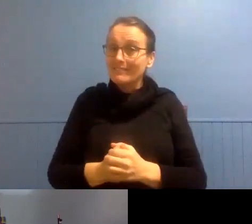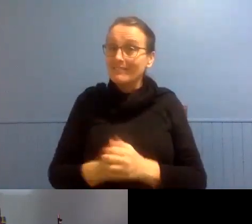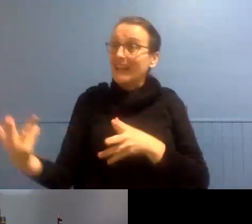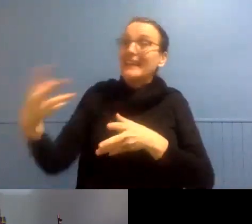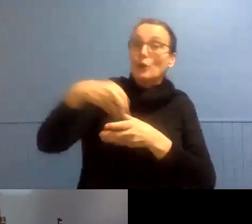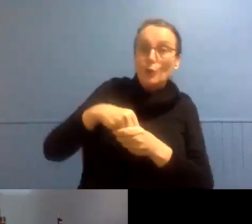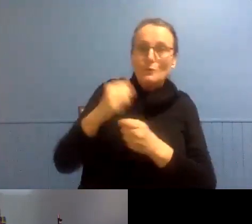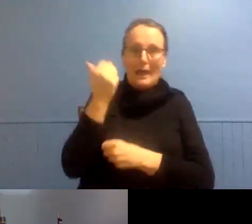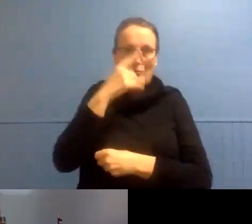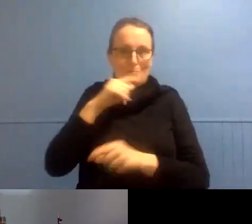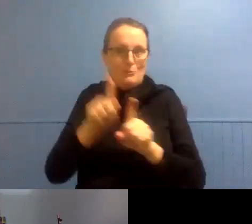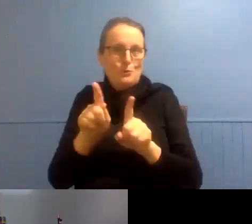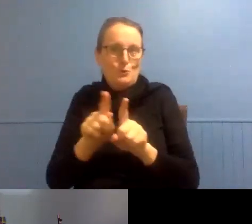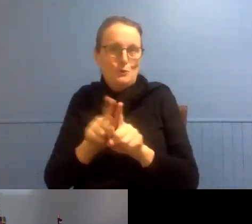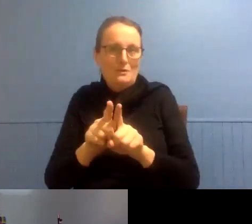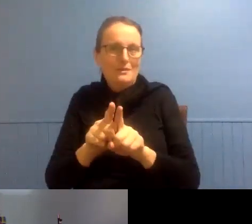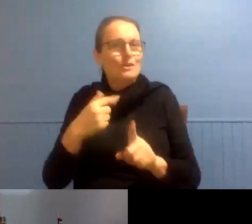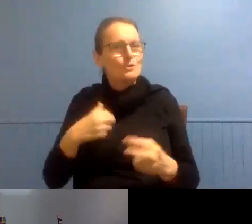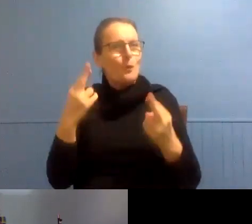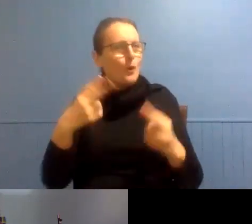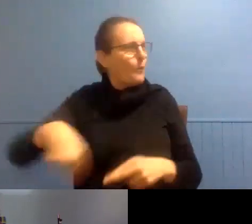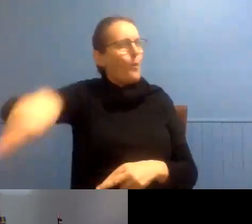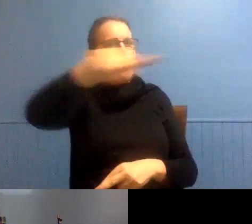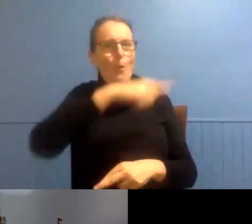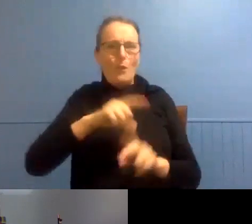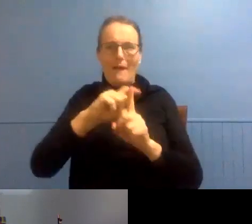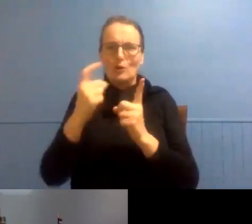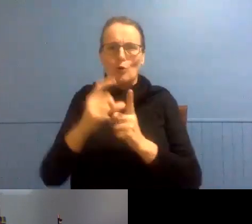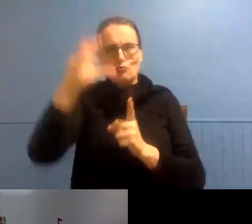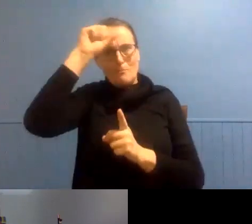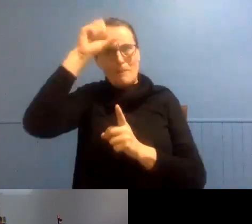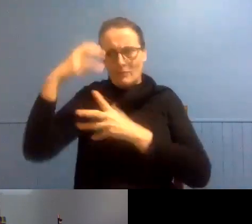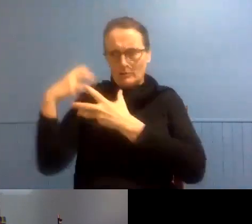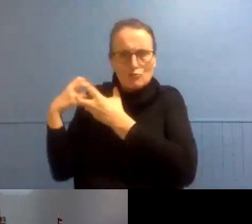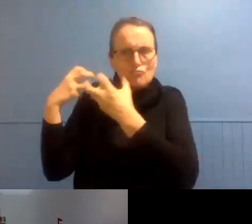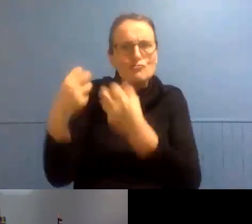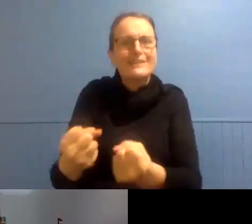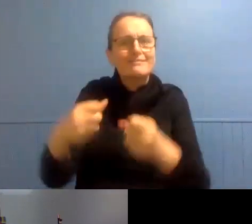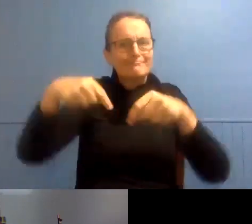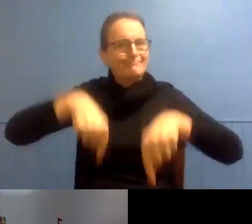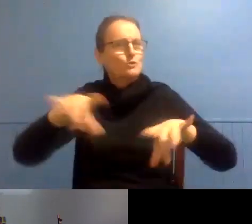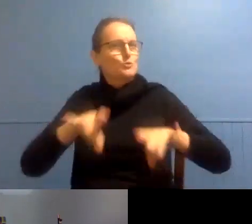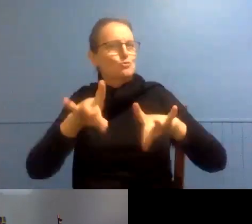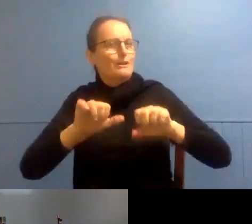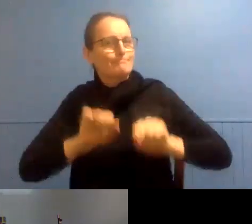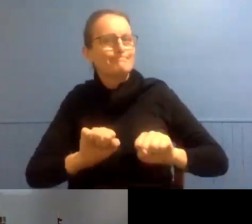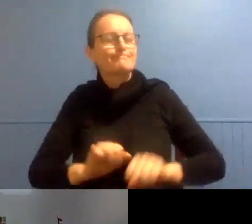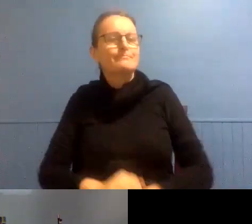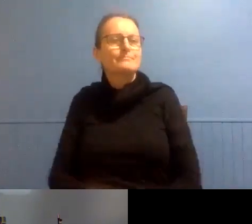That's what I hope we can bring as part of our cultural memory into the fabric of our Australian life. IAN RT